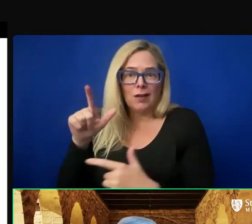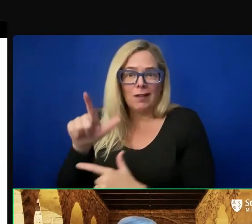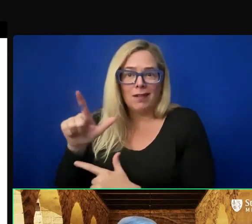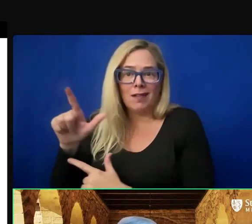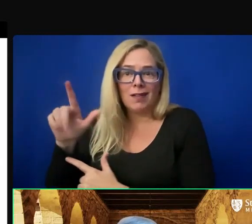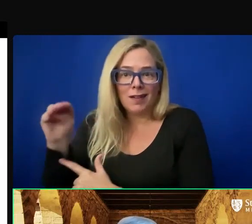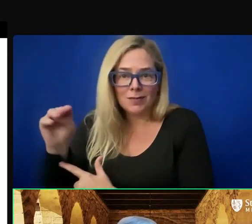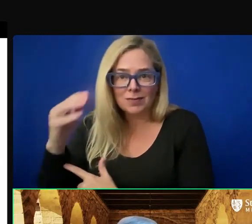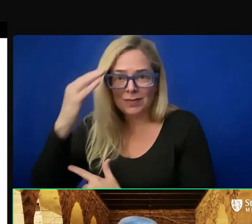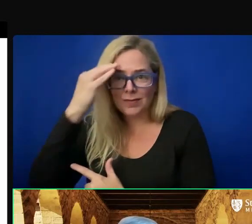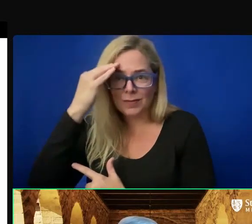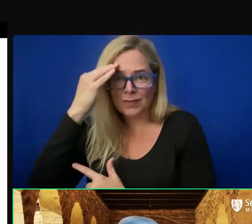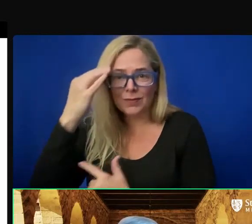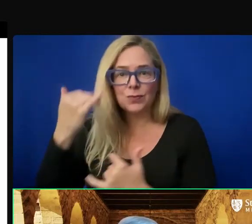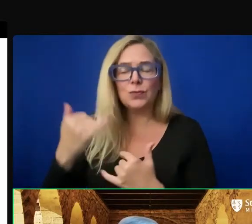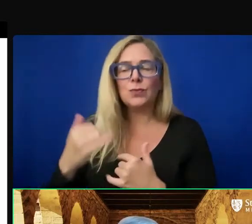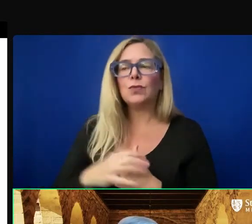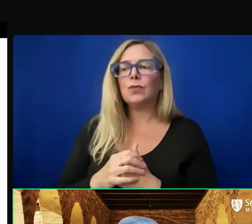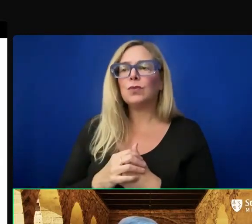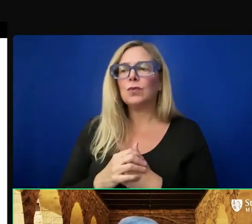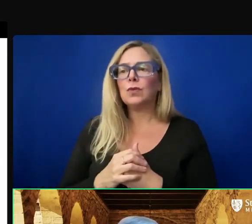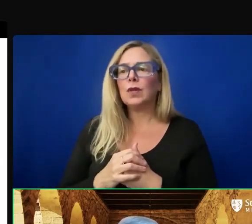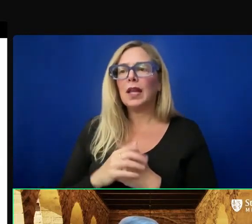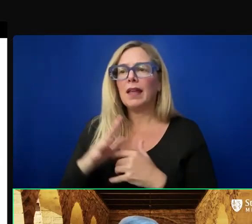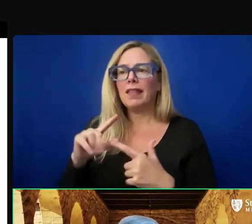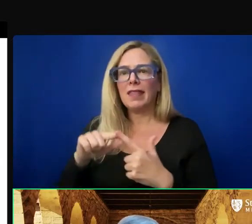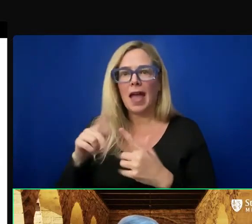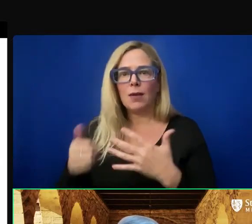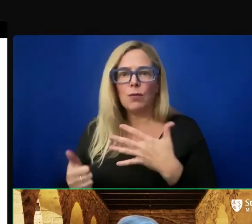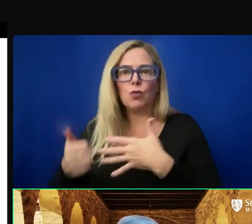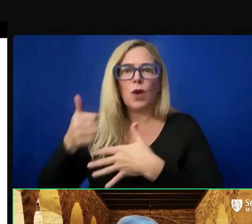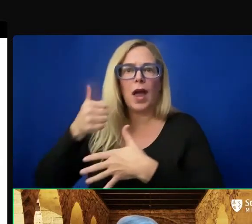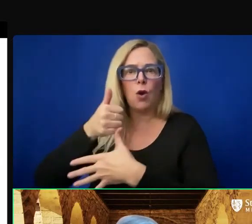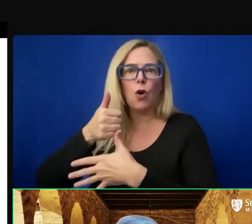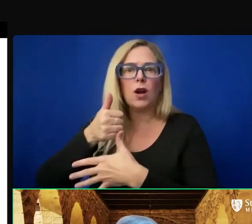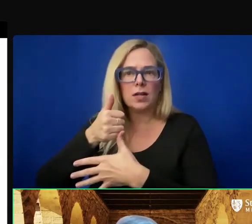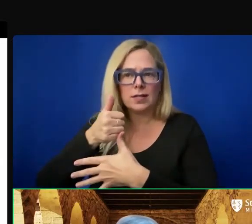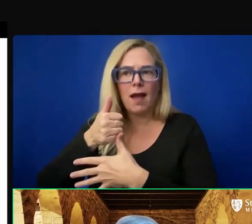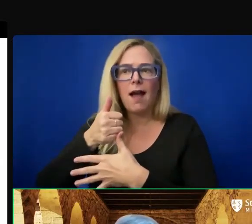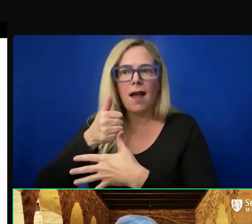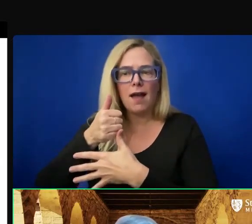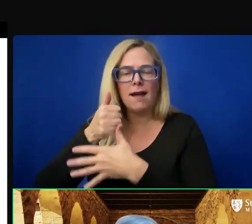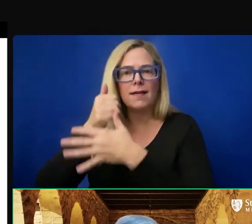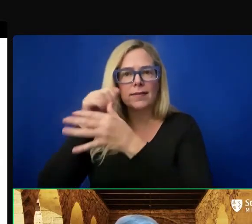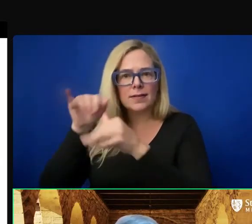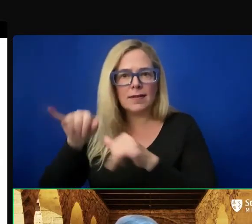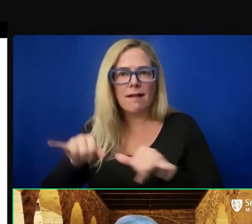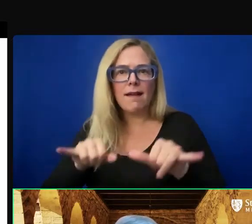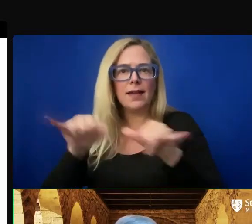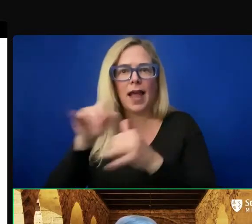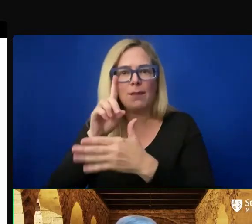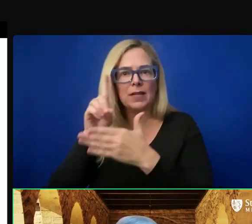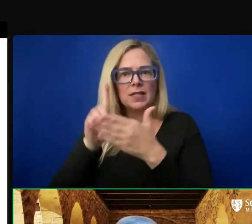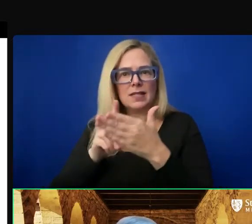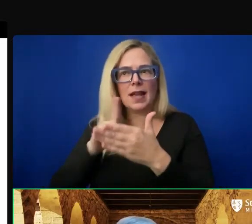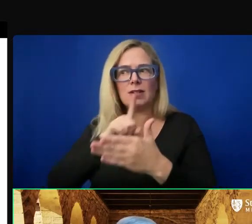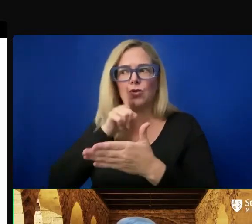That it prioritizes and optimizes and is commonly designed to serve the existing dominant interests.